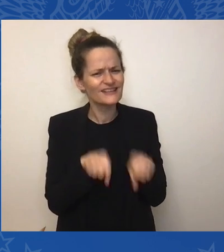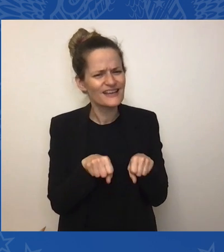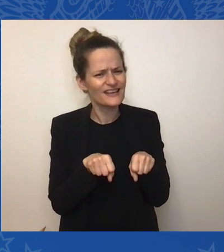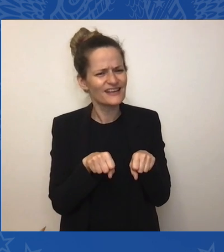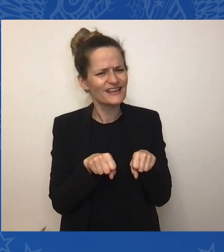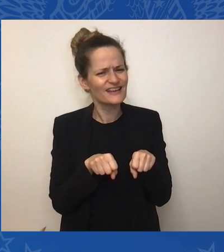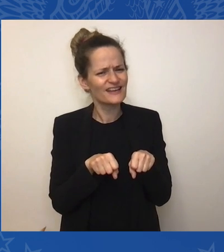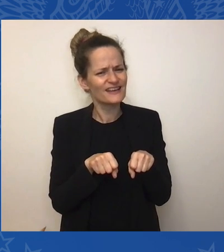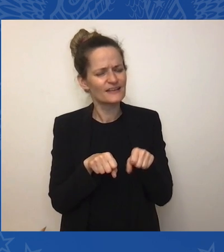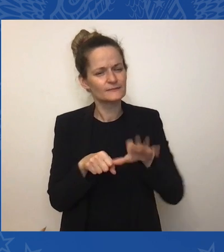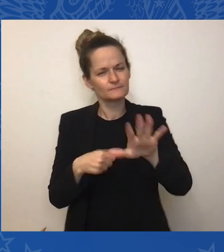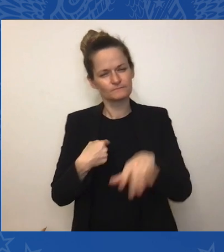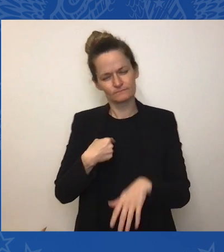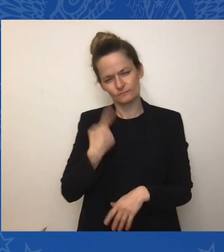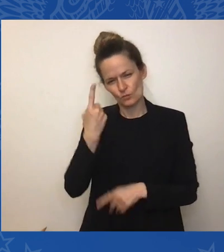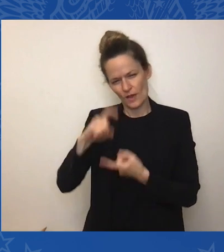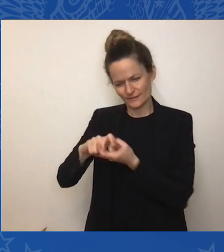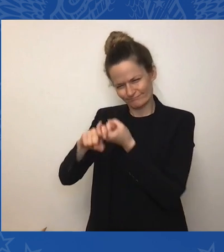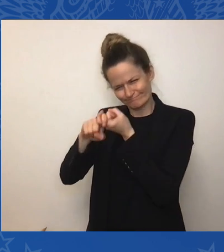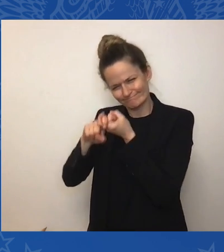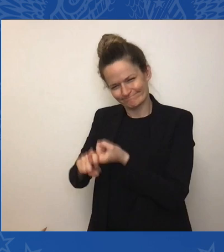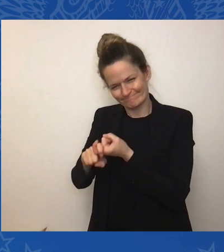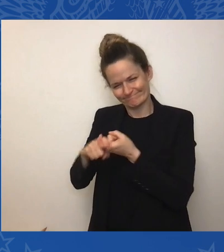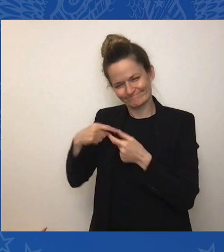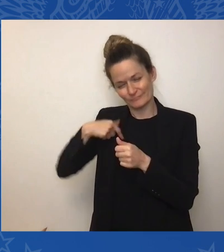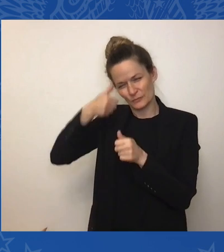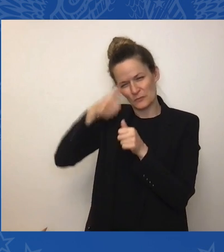who would scream at each other and holler like hell at one another: John McCain.